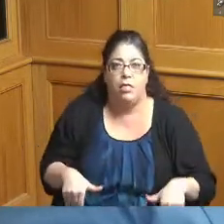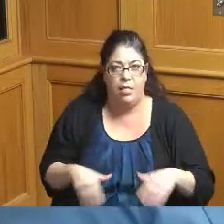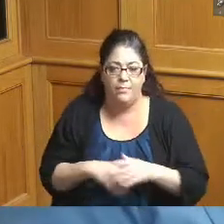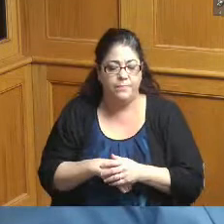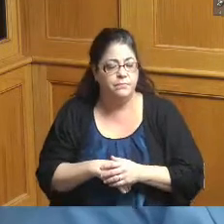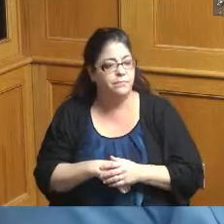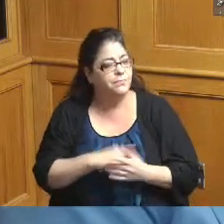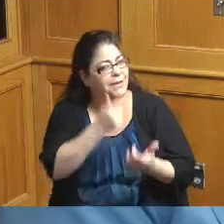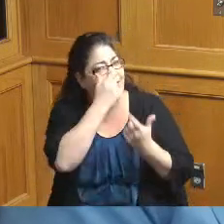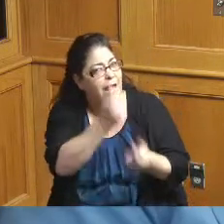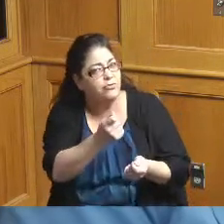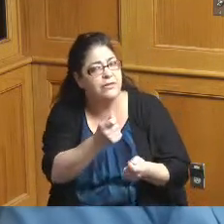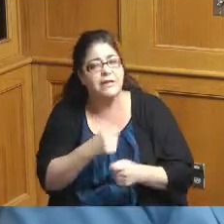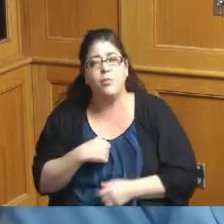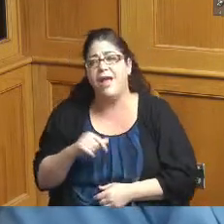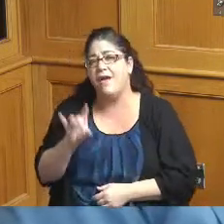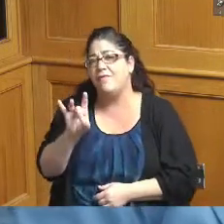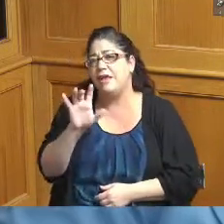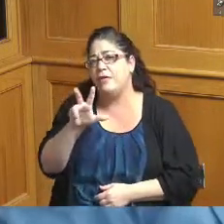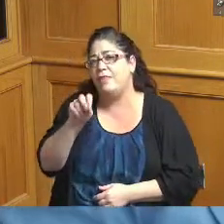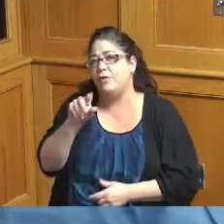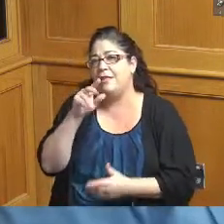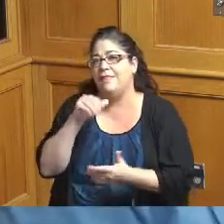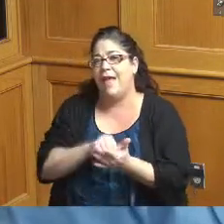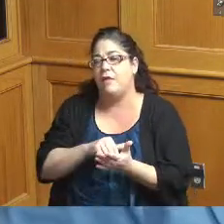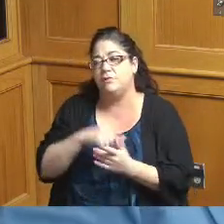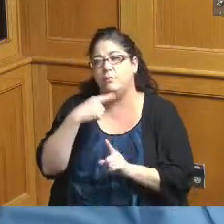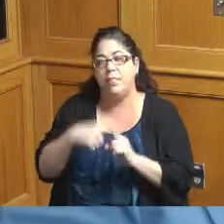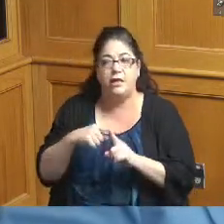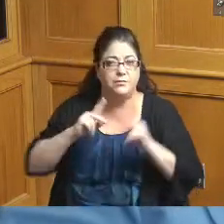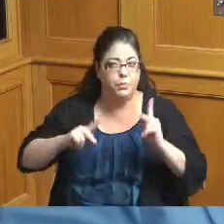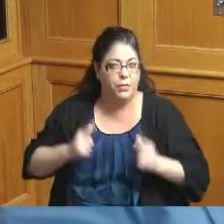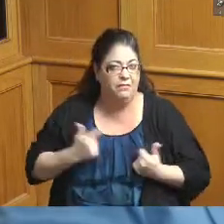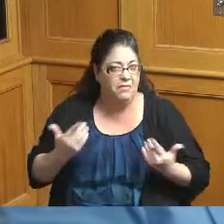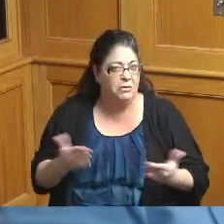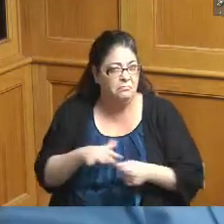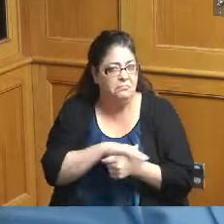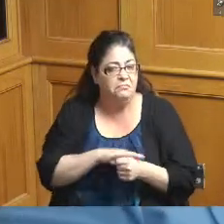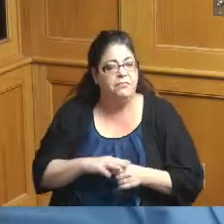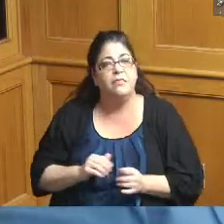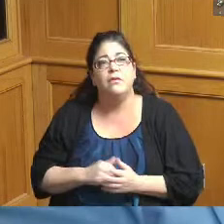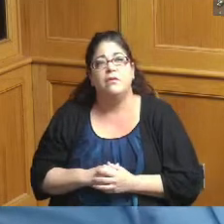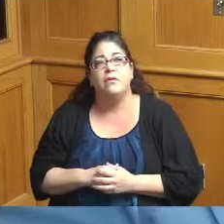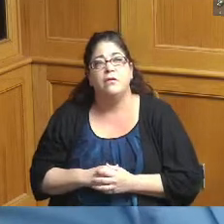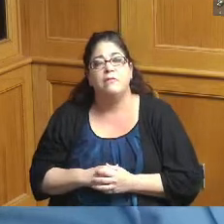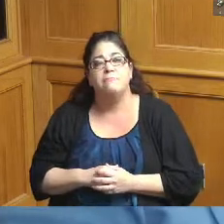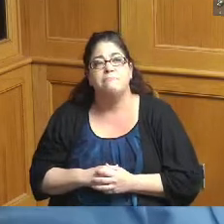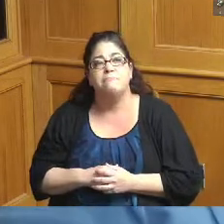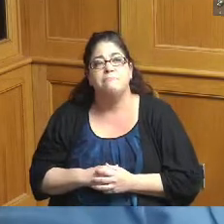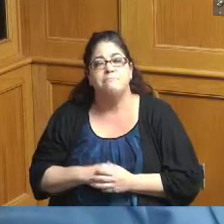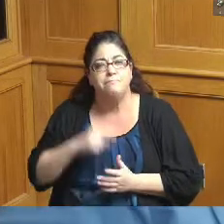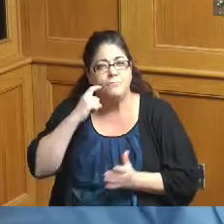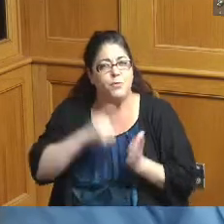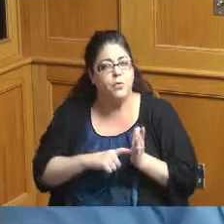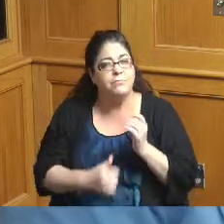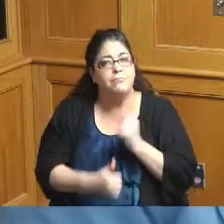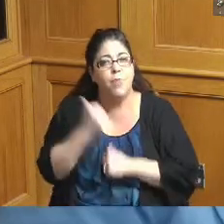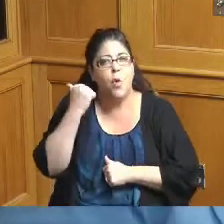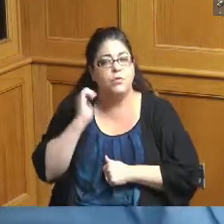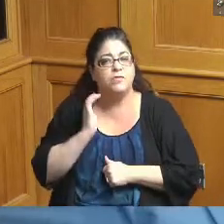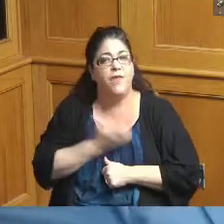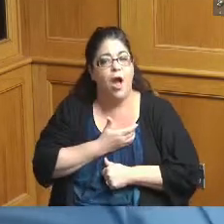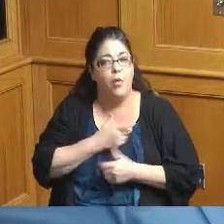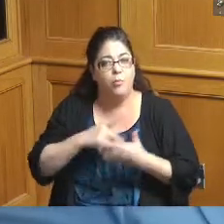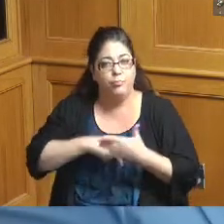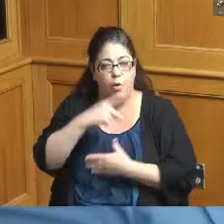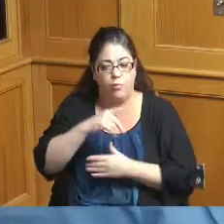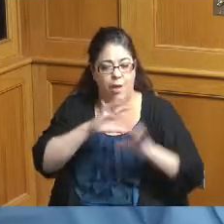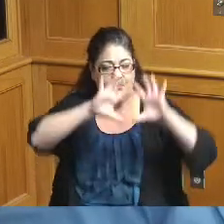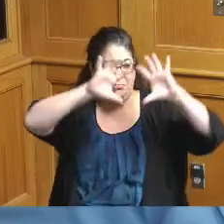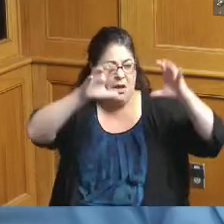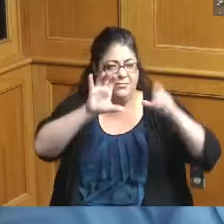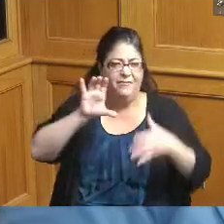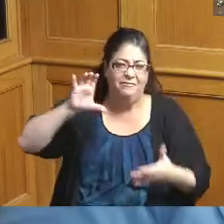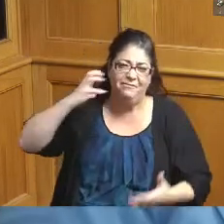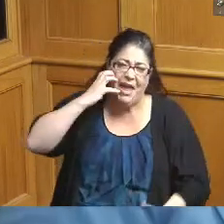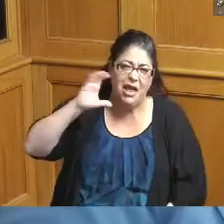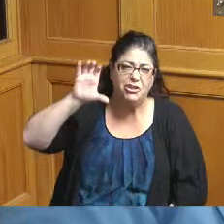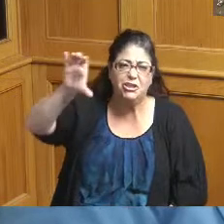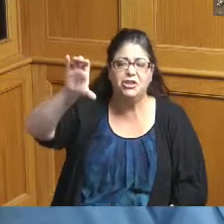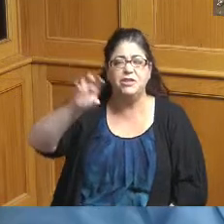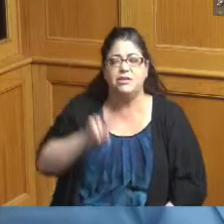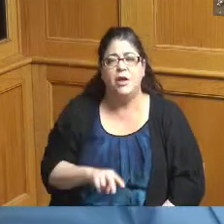got a population of 830,000 plus citizens and the majority of our program is child support 235,161